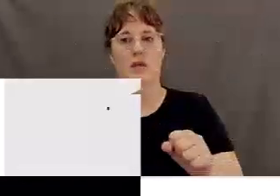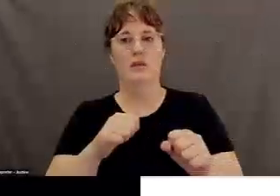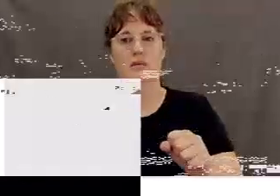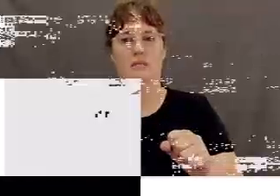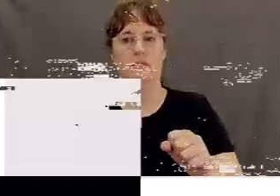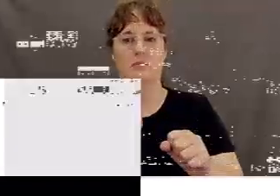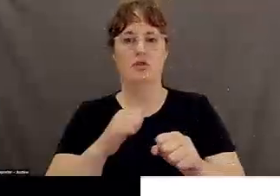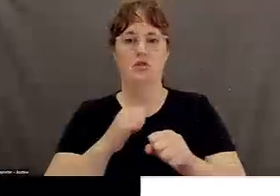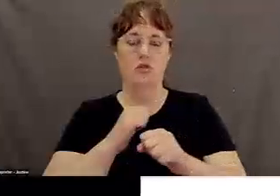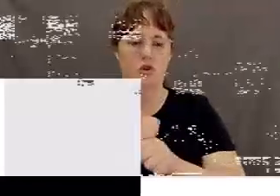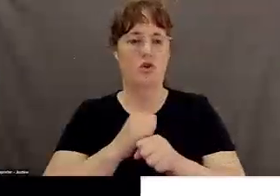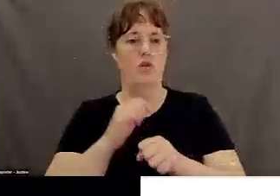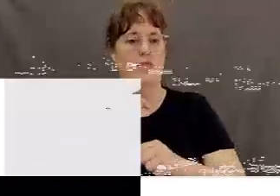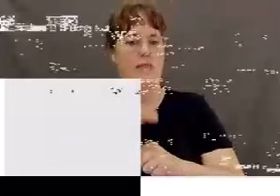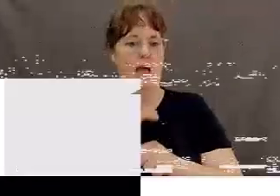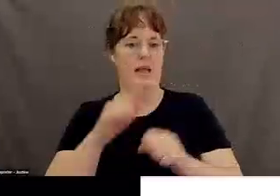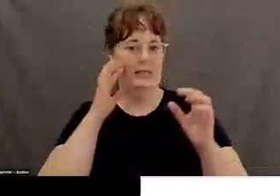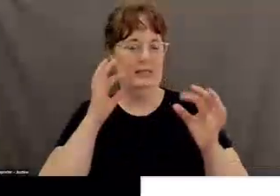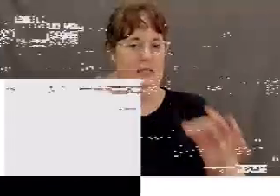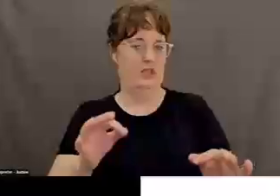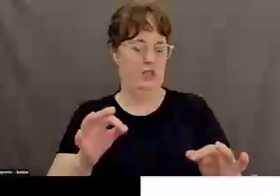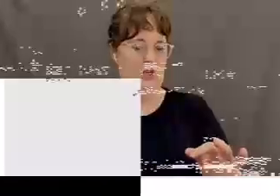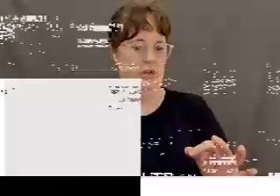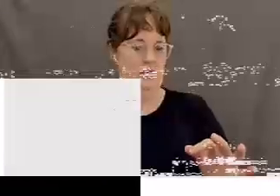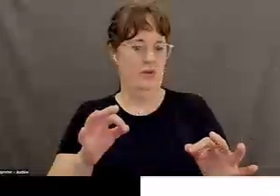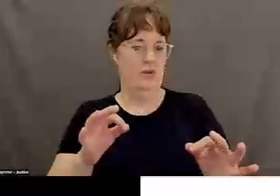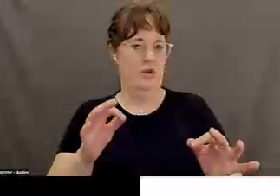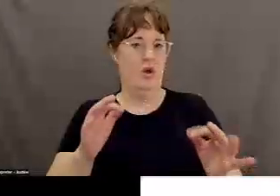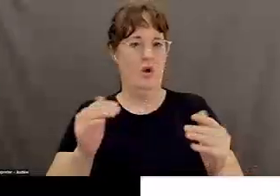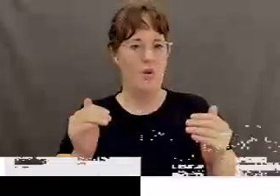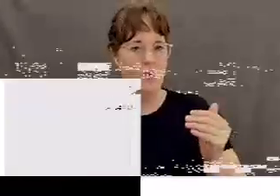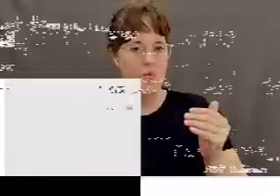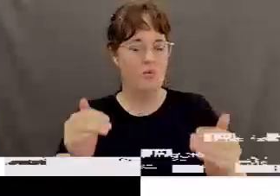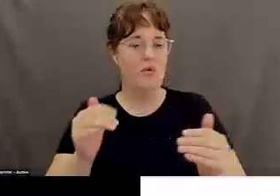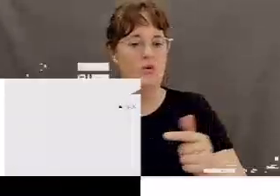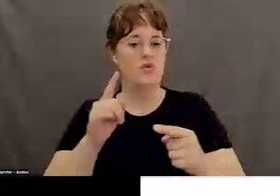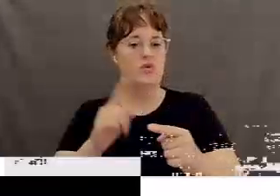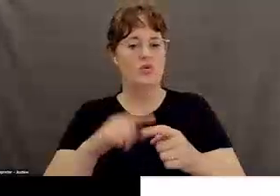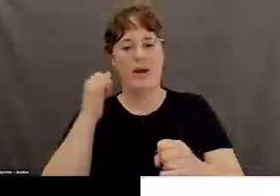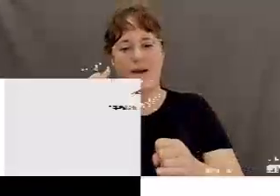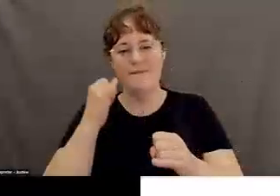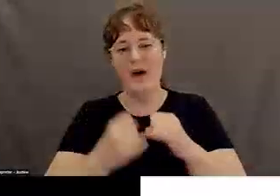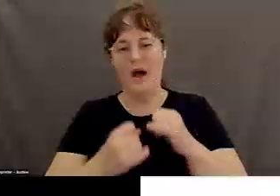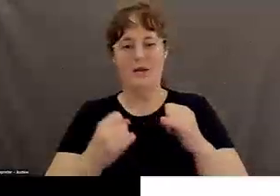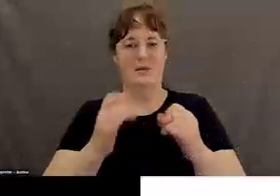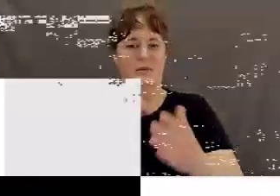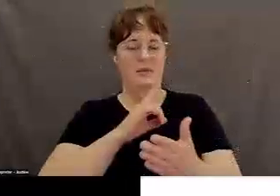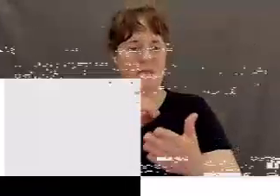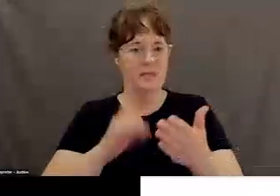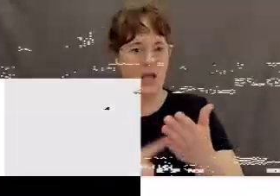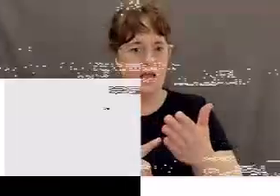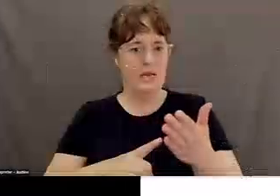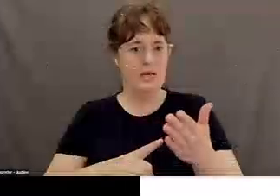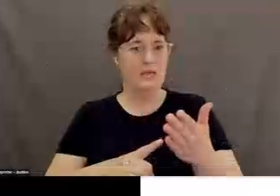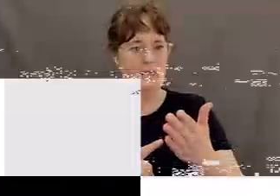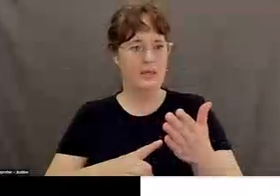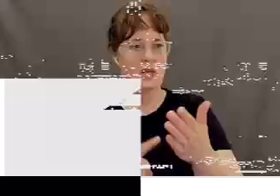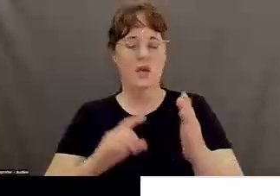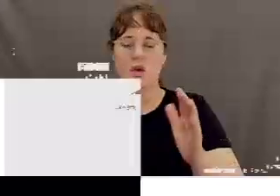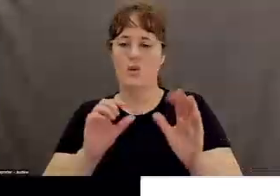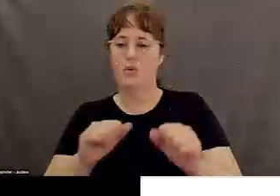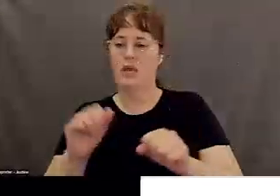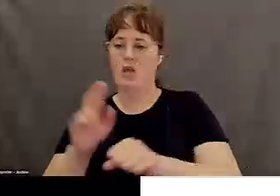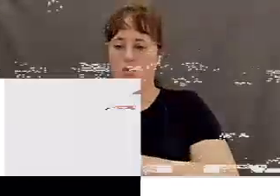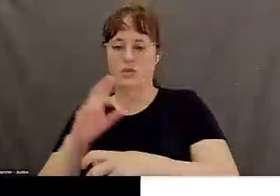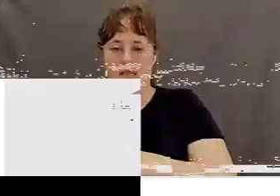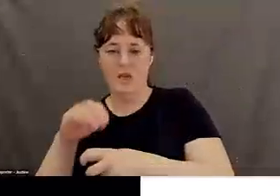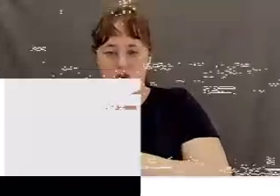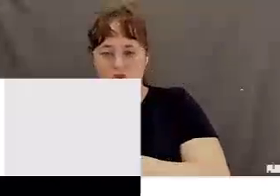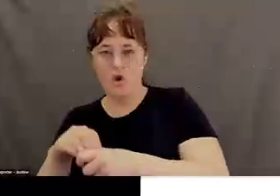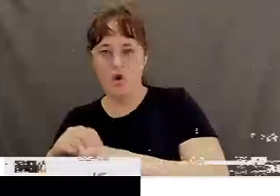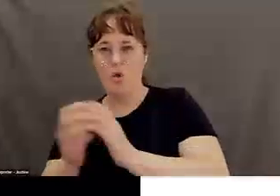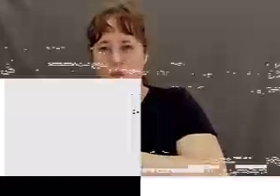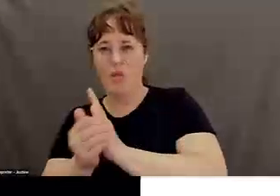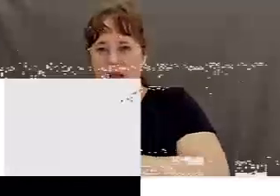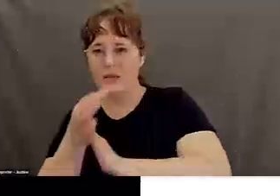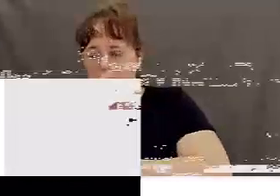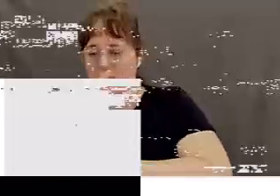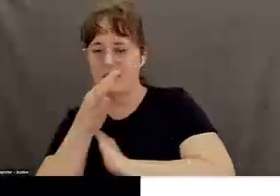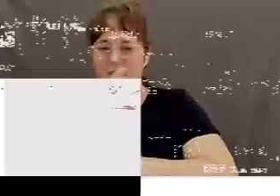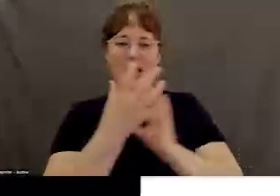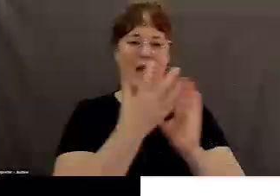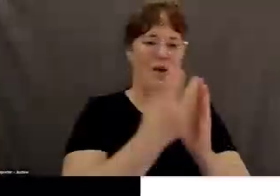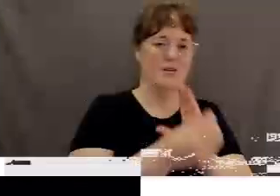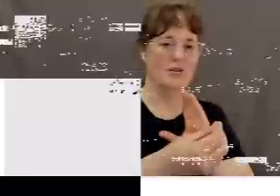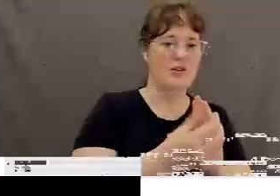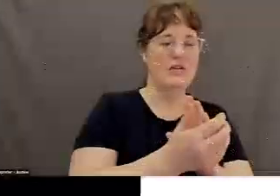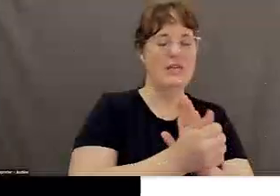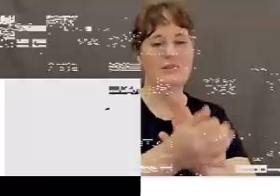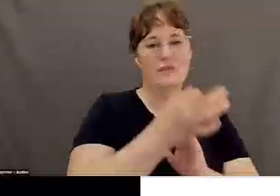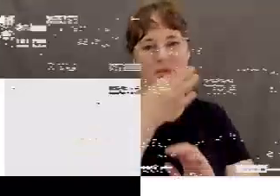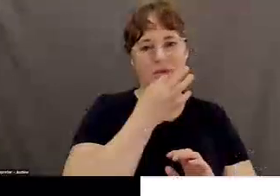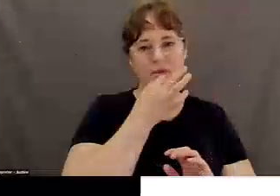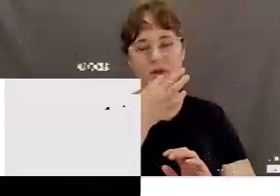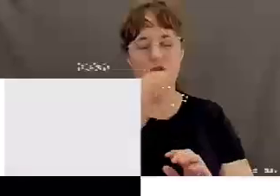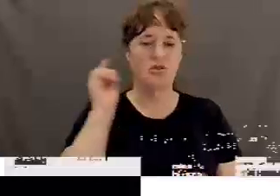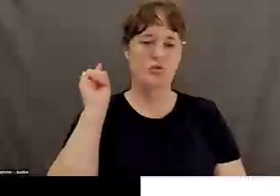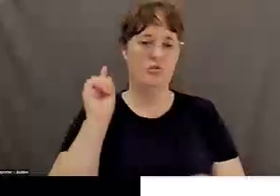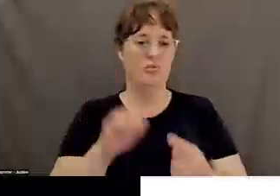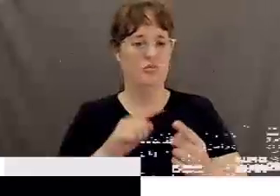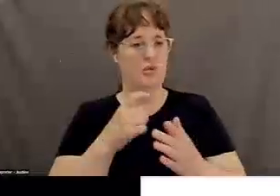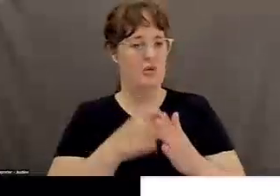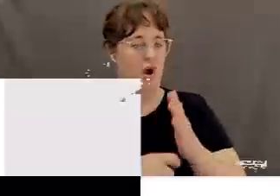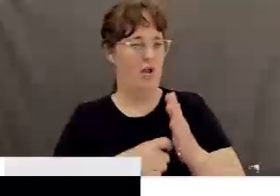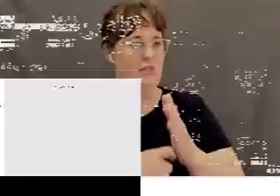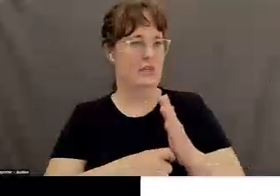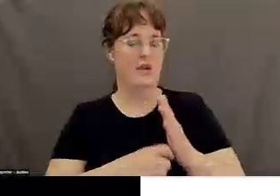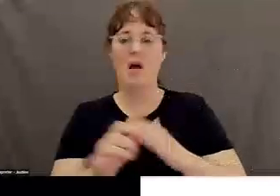Boardroom: Move into final design and be able to then use that, both our internal and external expertise, to wring costs from each of these projects, and, you know, to do things like speed them up, or make them perform better.